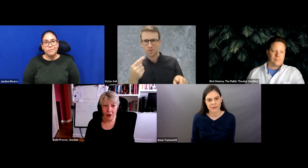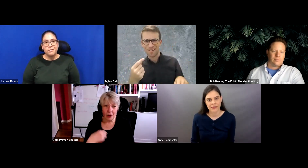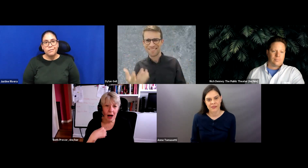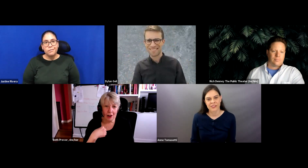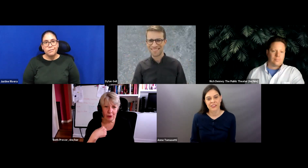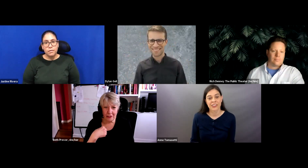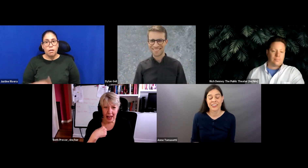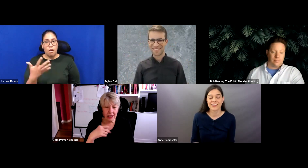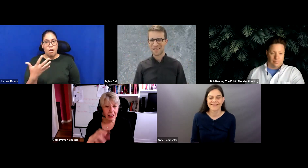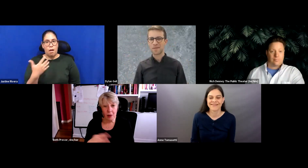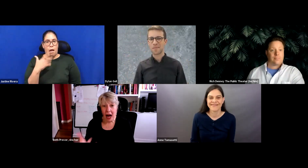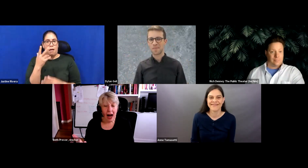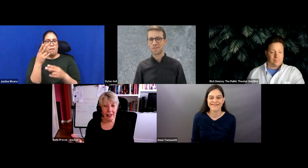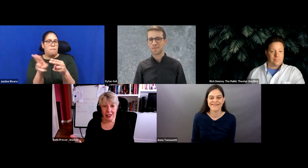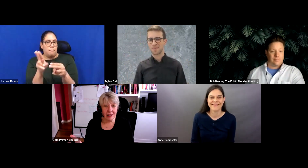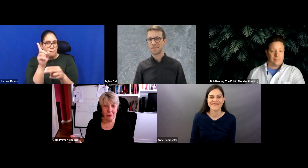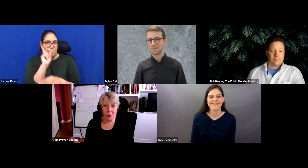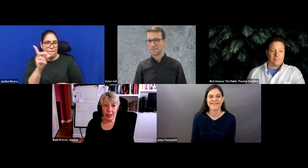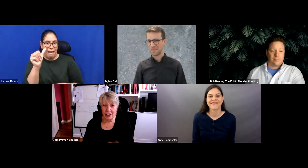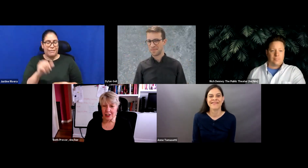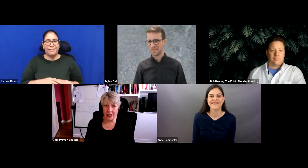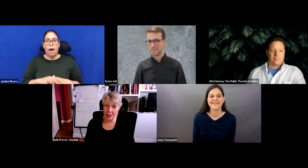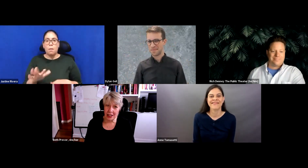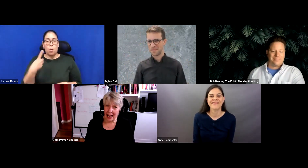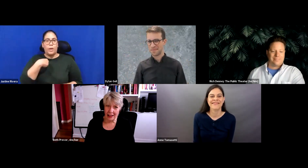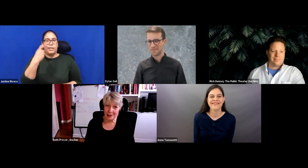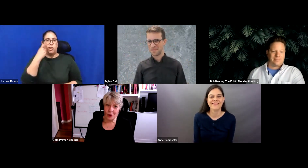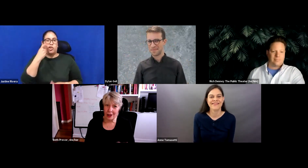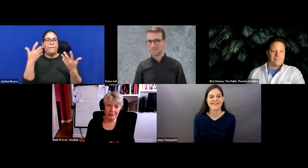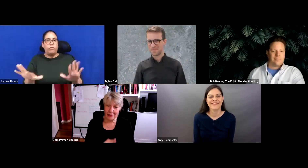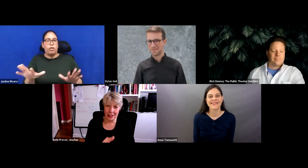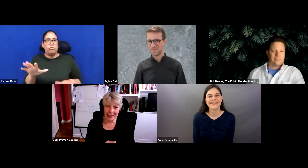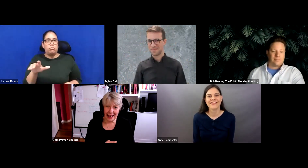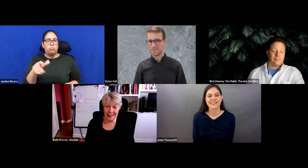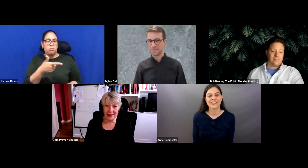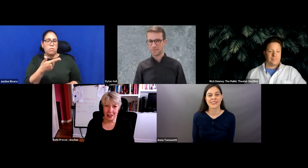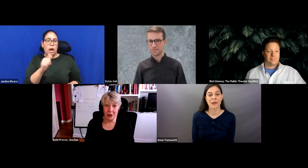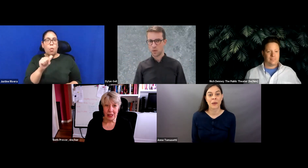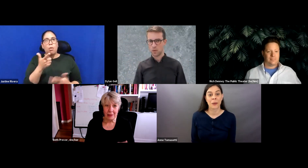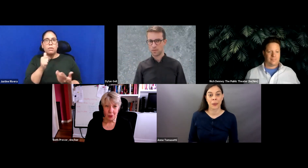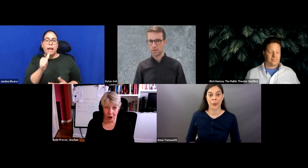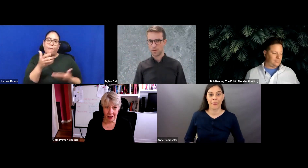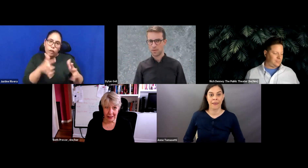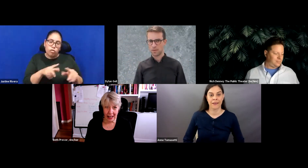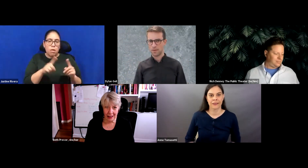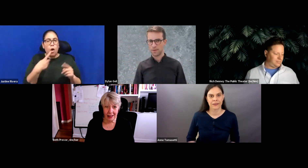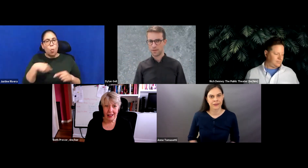Okay, so I'll go real fast. We had just finished the gala, or not finished the gala, but we had been working on the gala.